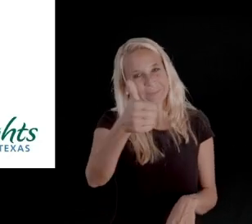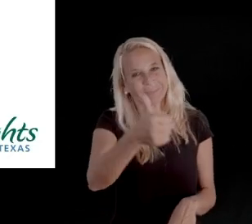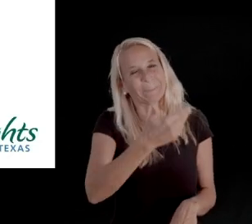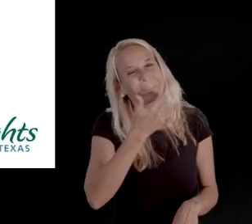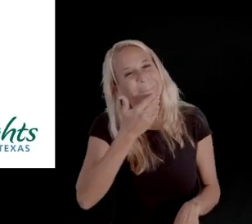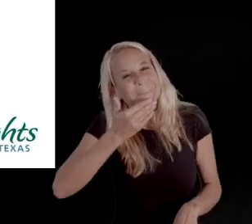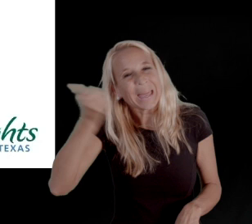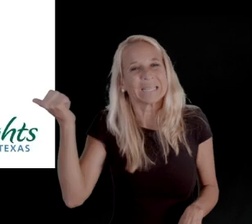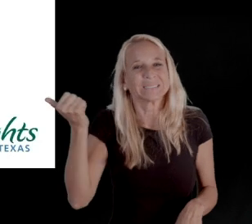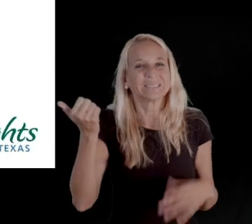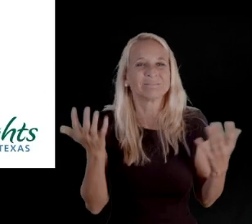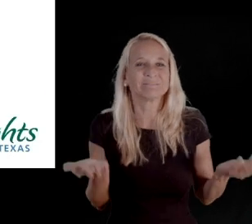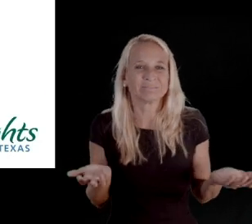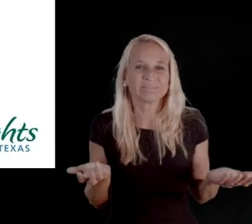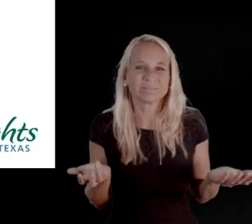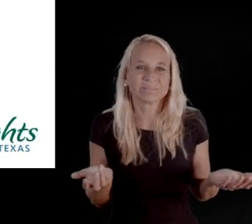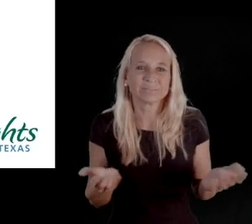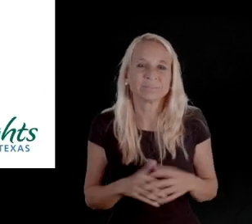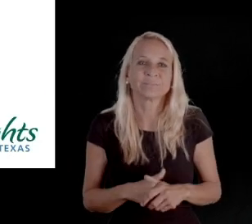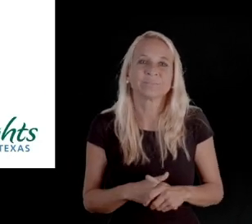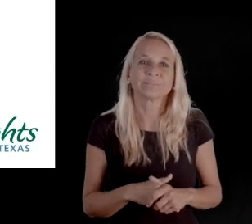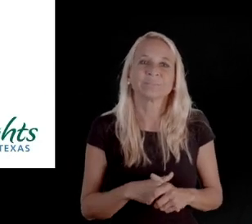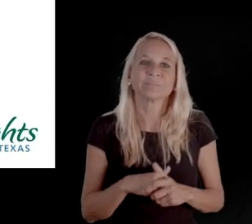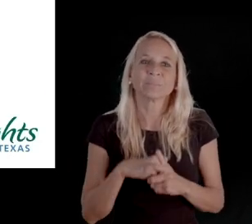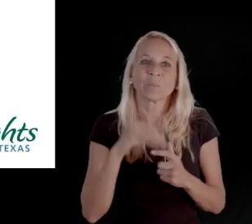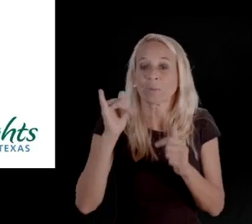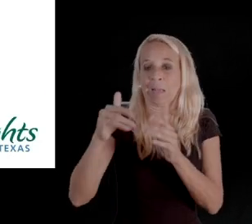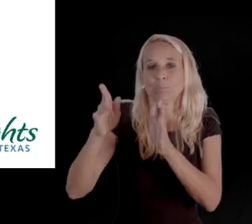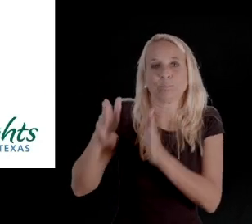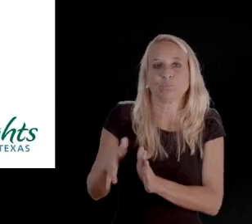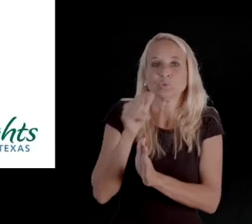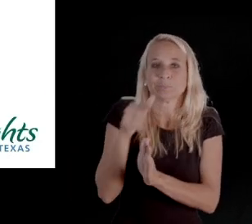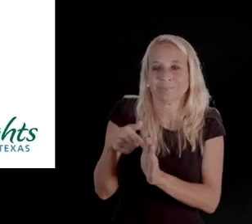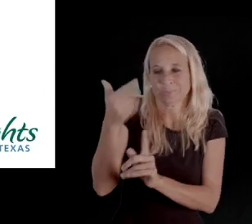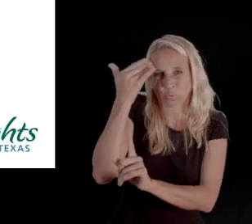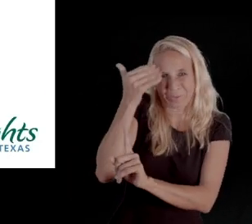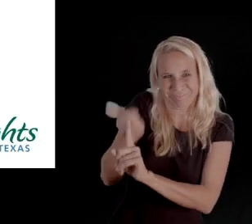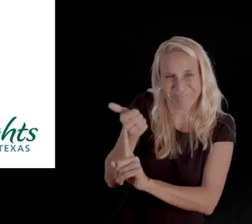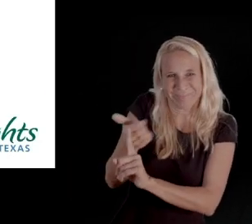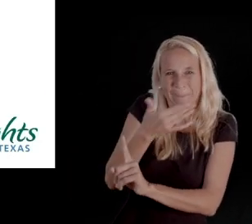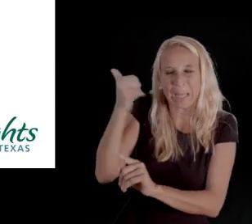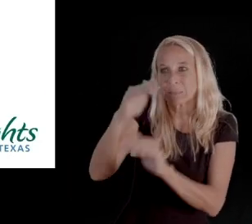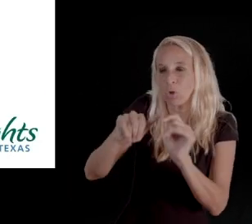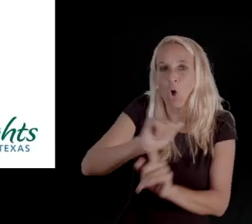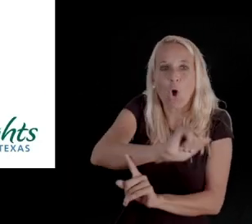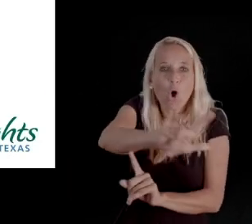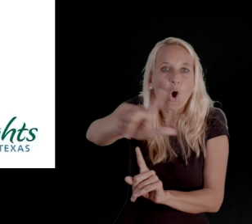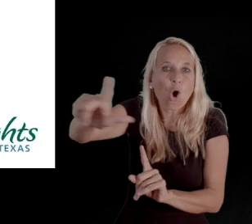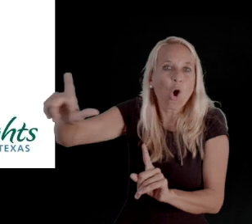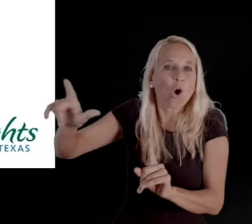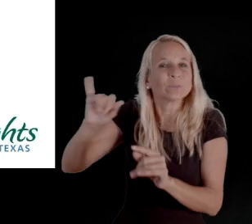You know yourself better, or this individual knows themselves better than anyone else will.